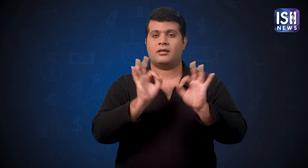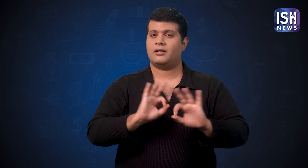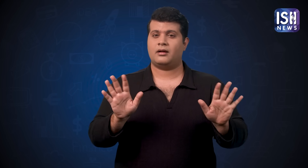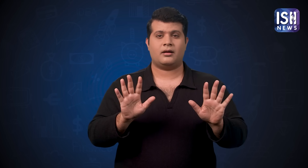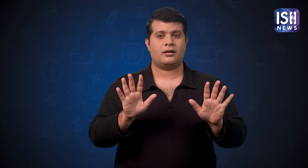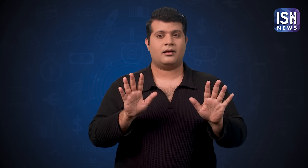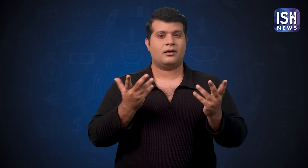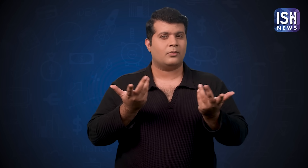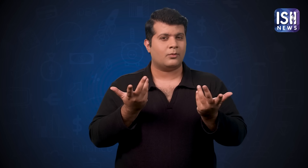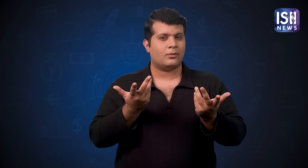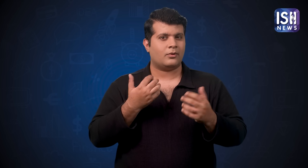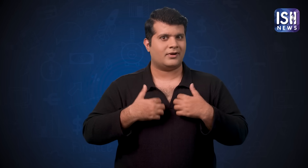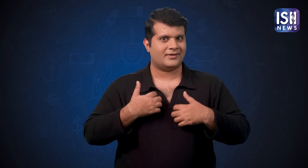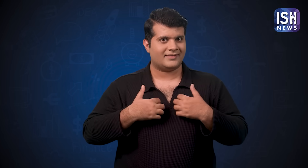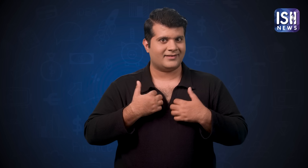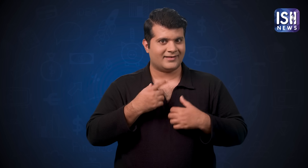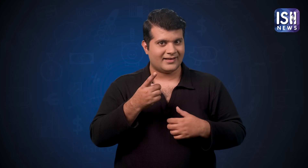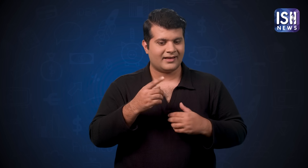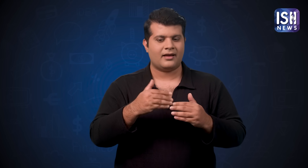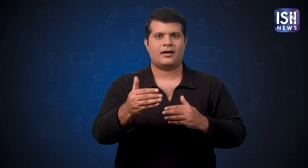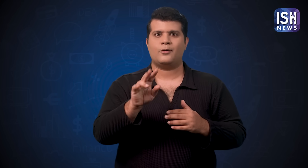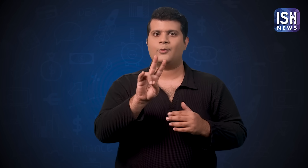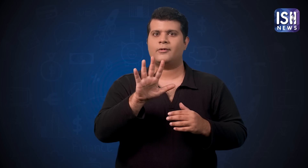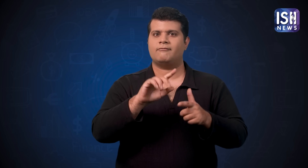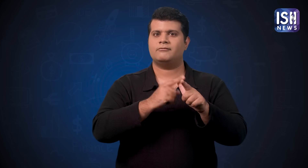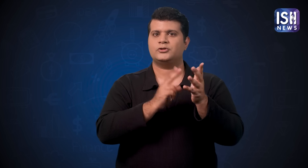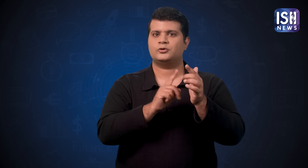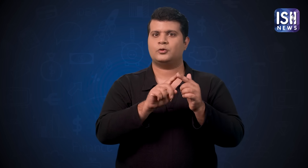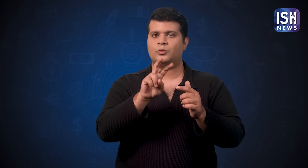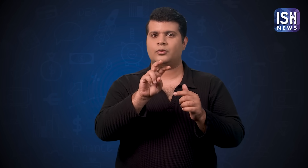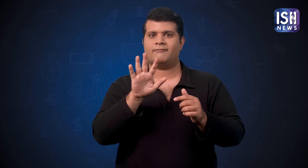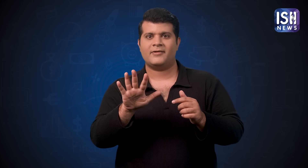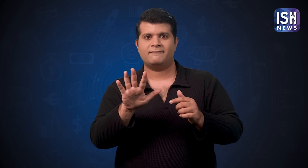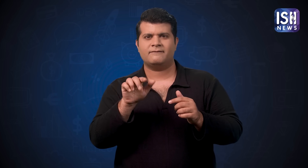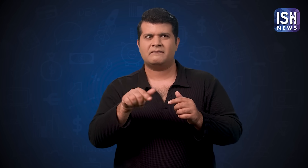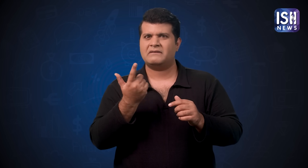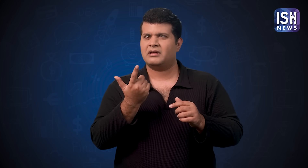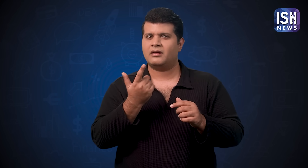It will all be explained. Exciting, isn't it? The series begins on 25th June